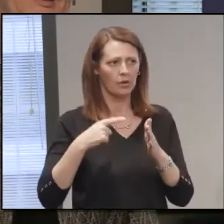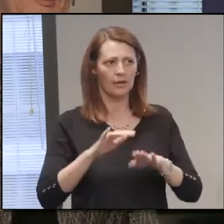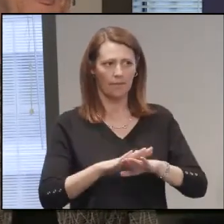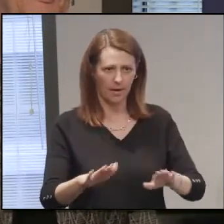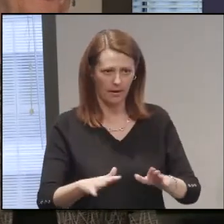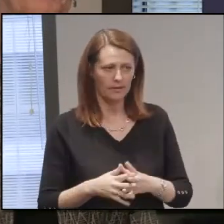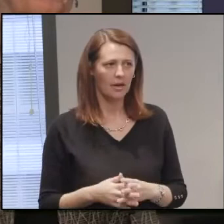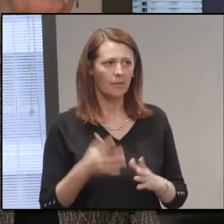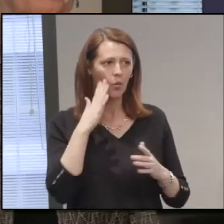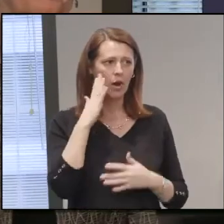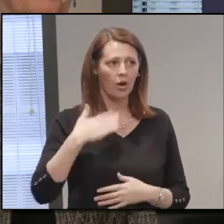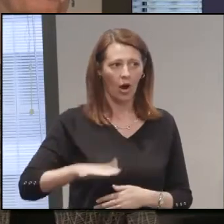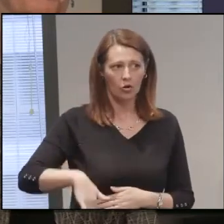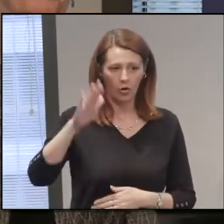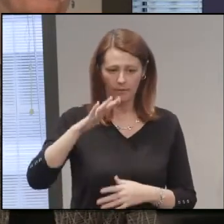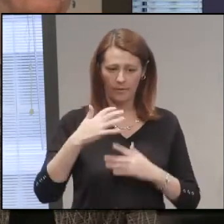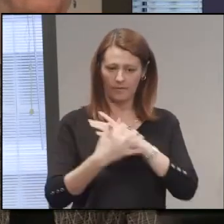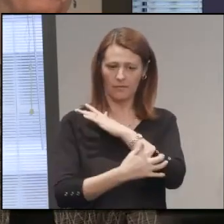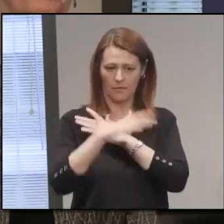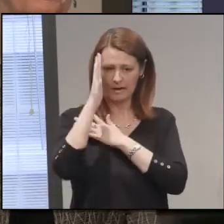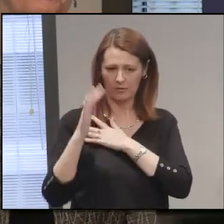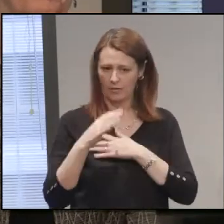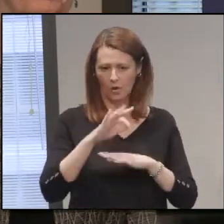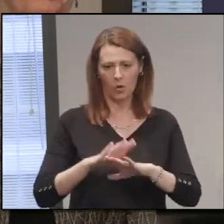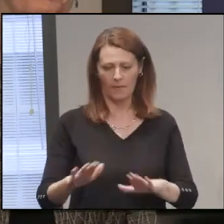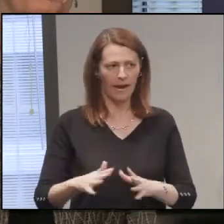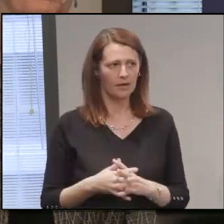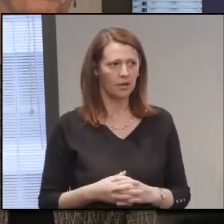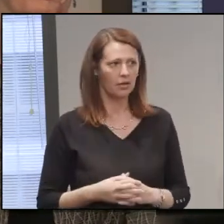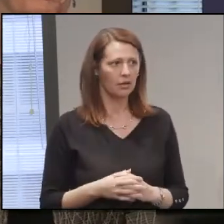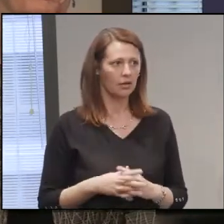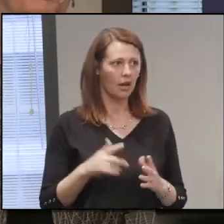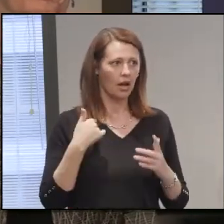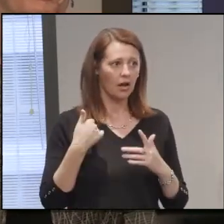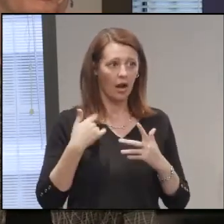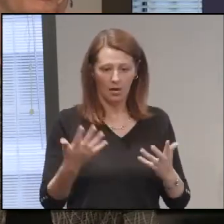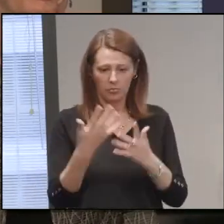when I grew up in a developing country they were not banned, where I was and I played with DDT. Now